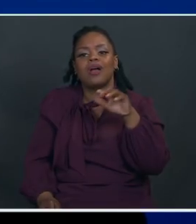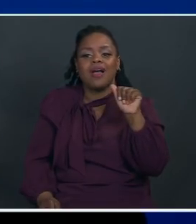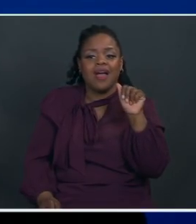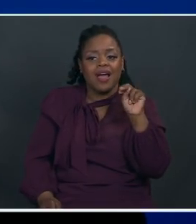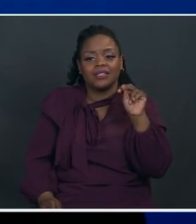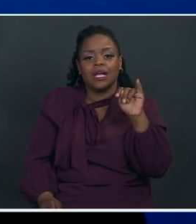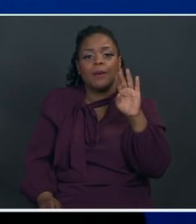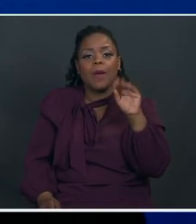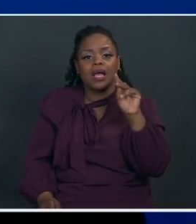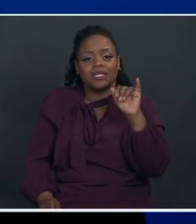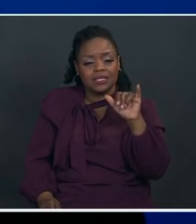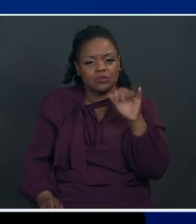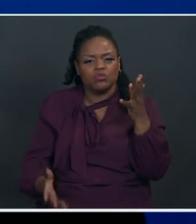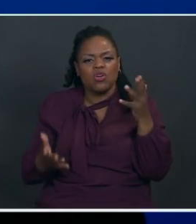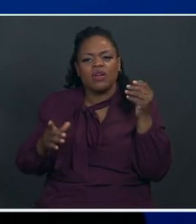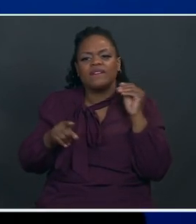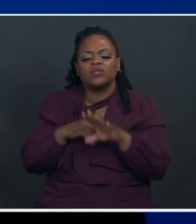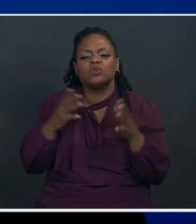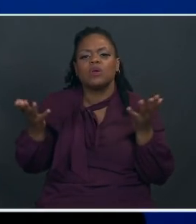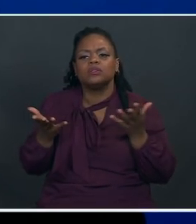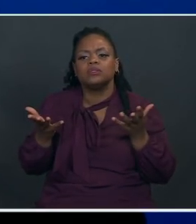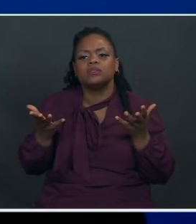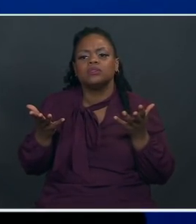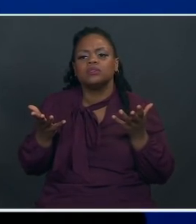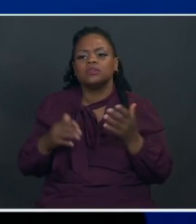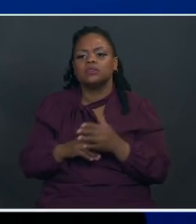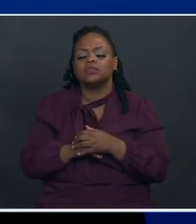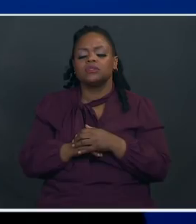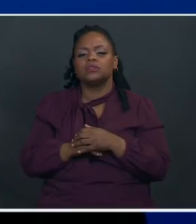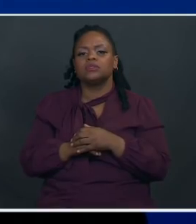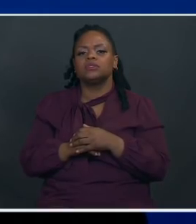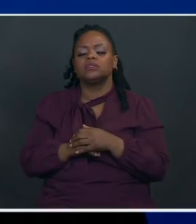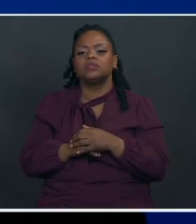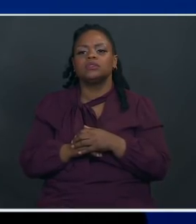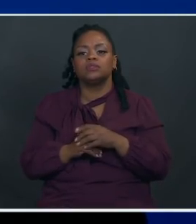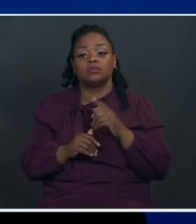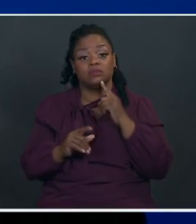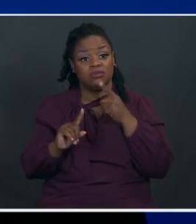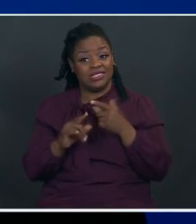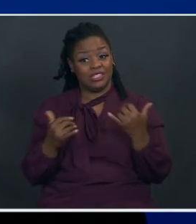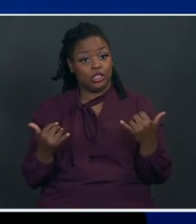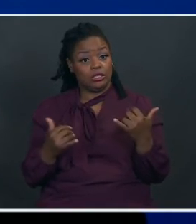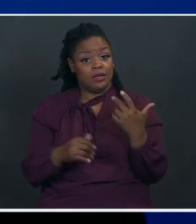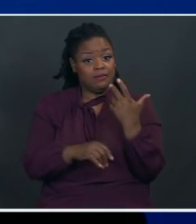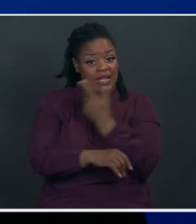related to the vaccines that we are currently distributing now? When you're looking at the 117,